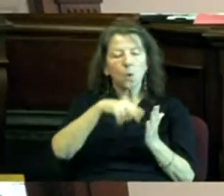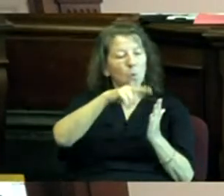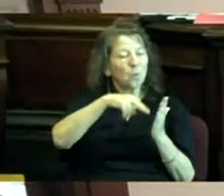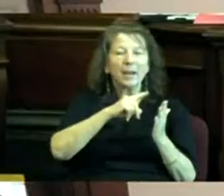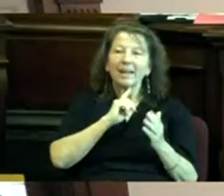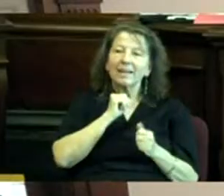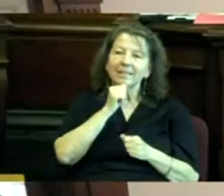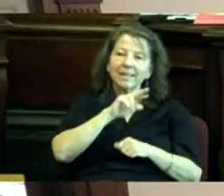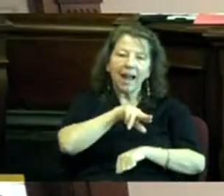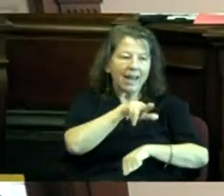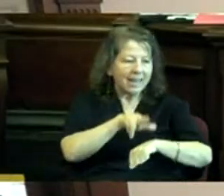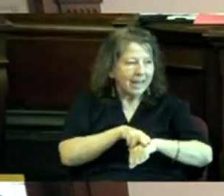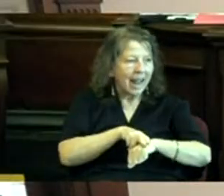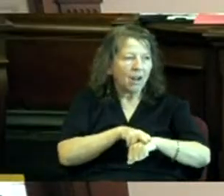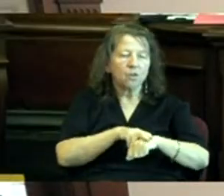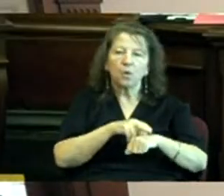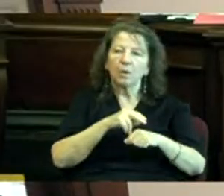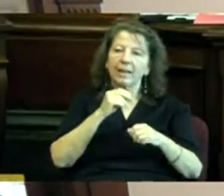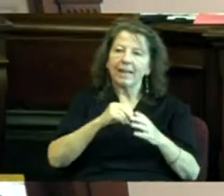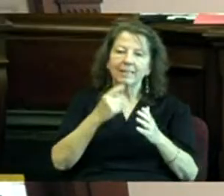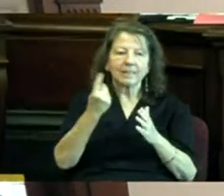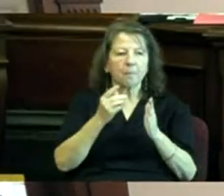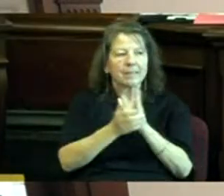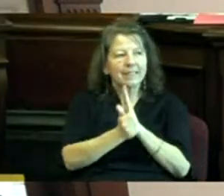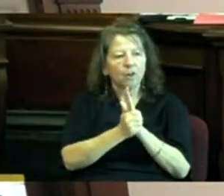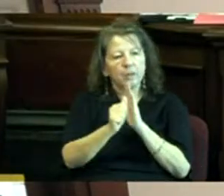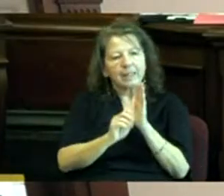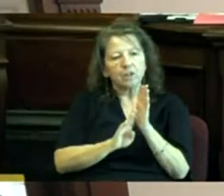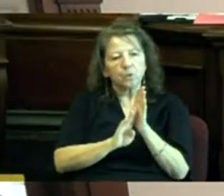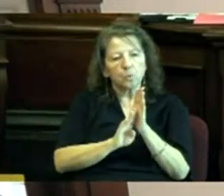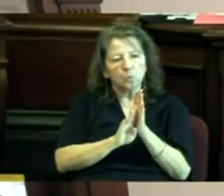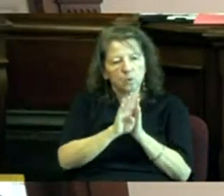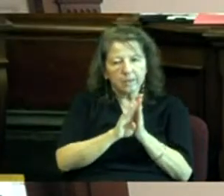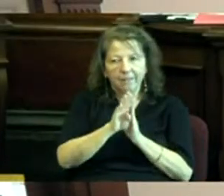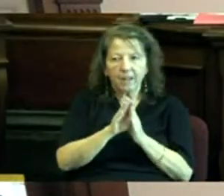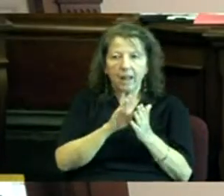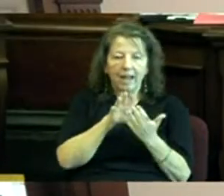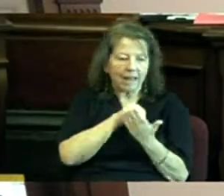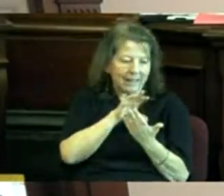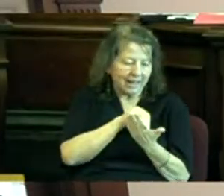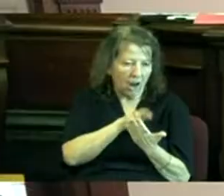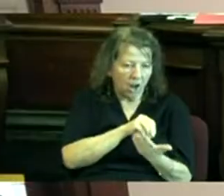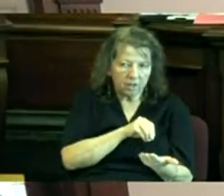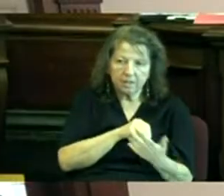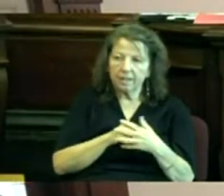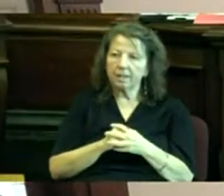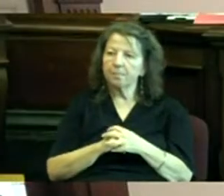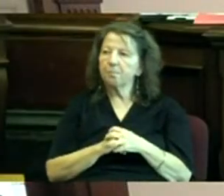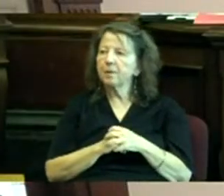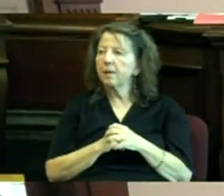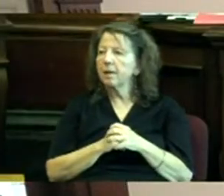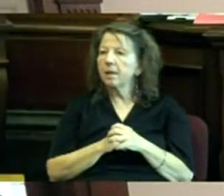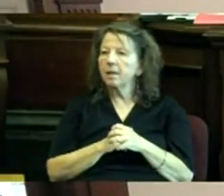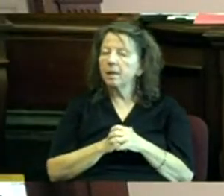to go out and look. And reading is not natural. It is an